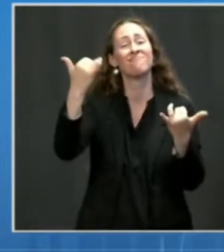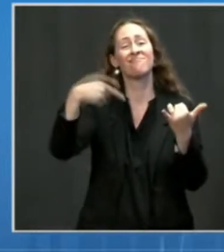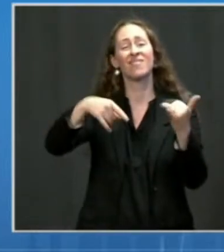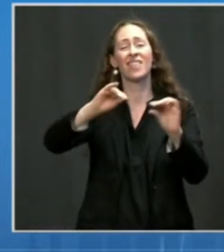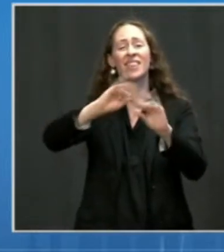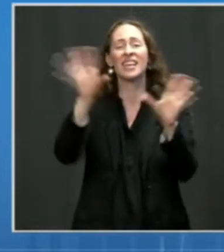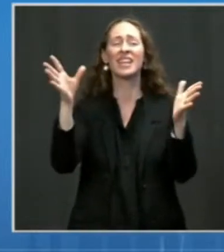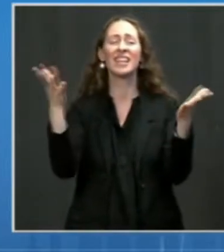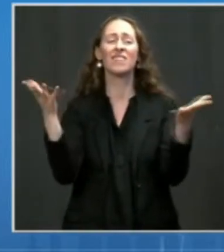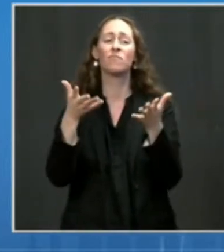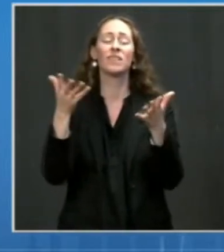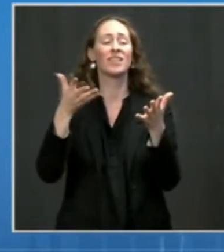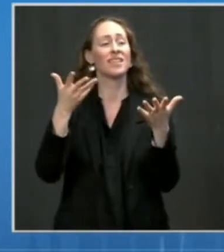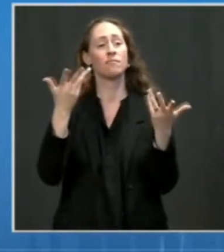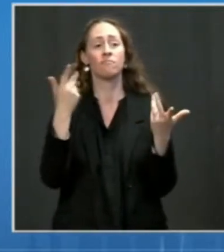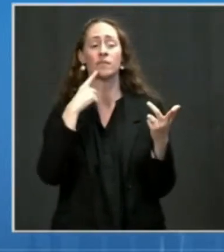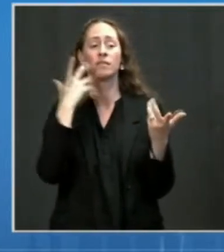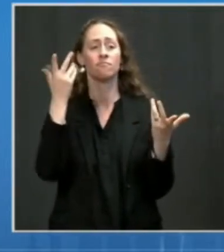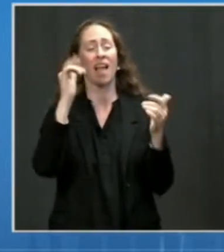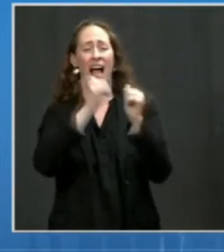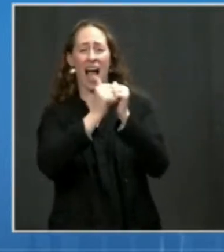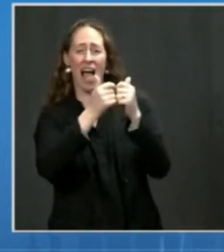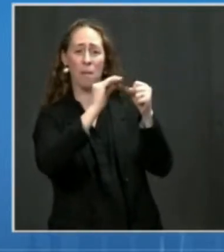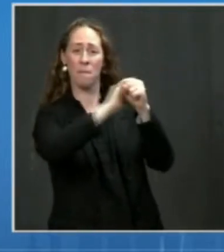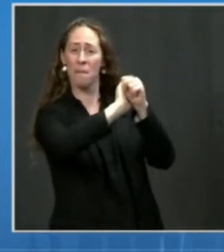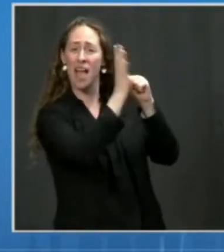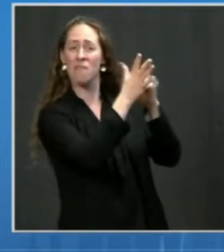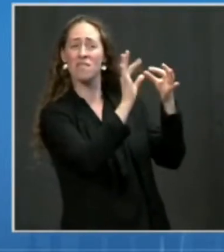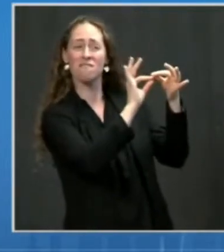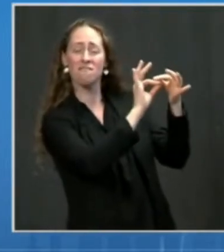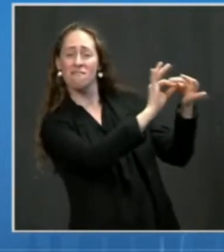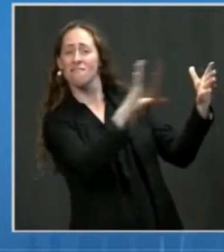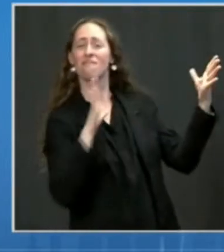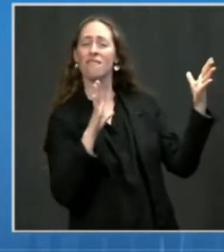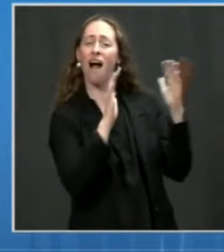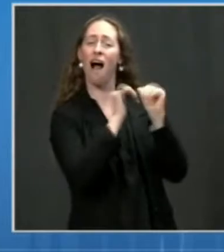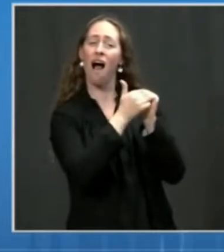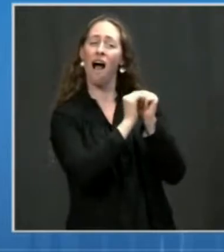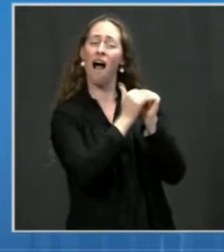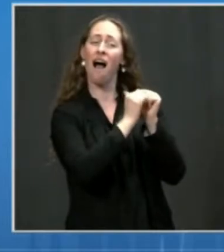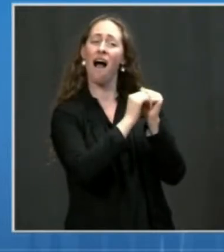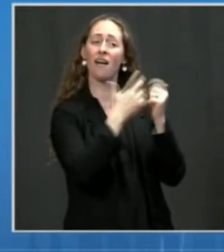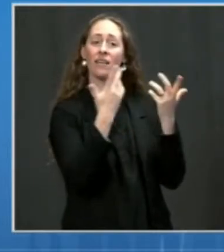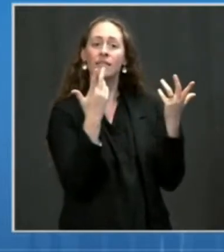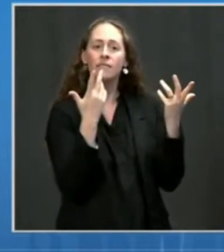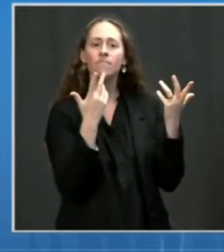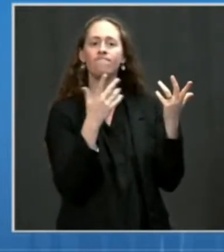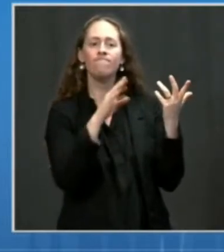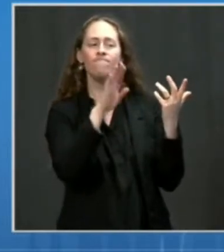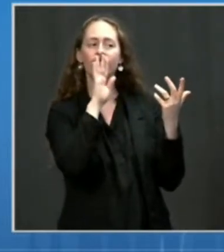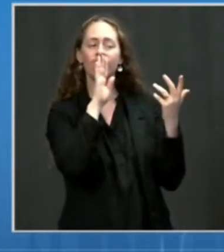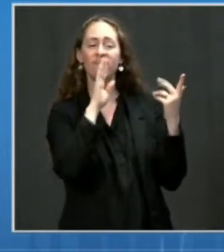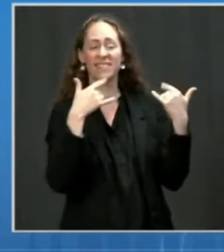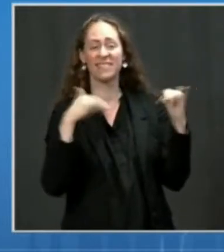SEVEN-DAY PERIOD. I WANT TO START TODAY BY SIMPLY STATING THE OBVIOUS. WHILE WE DESPERATELY WANT TO BE